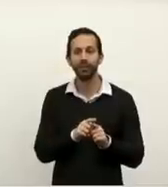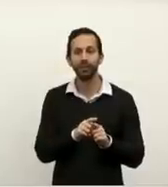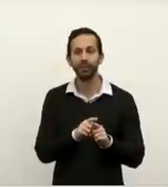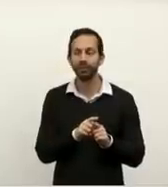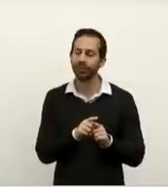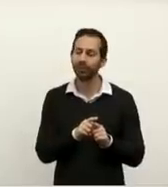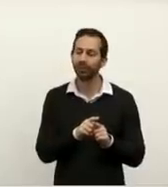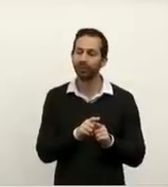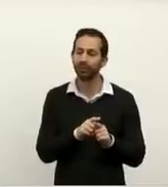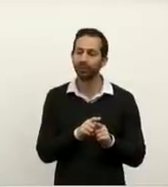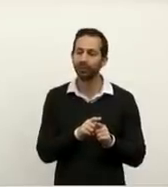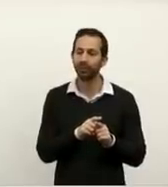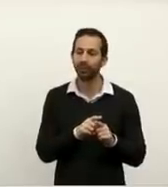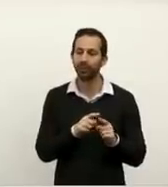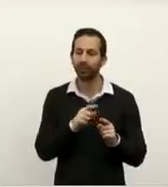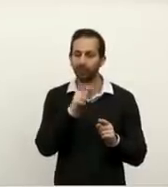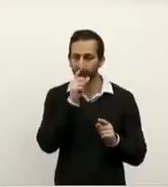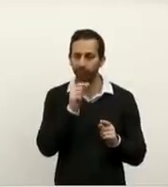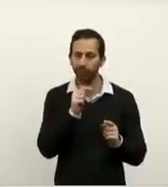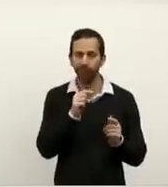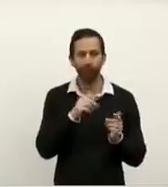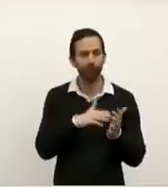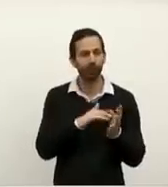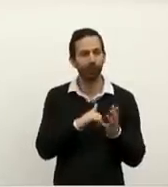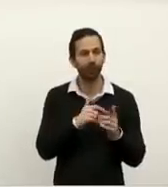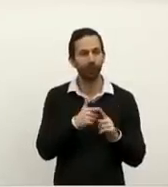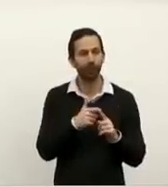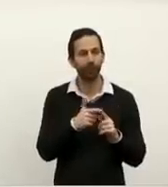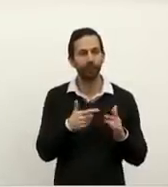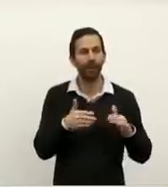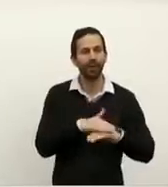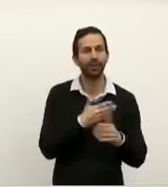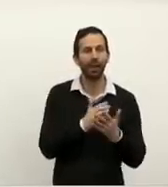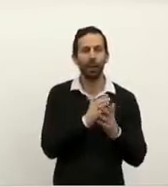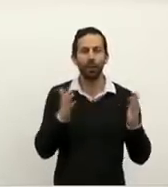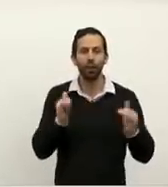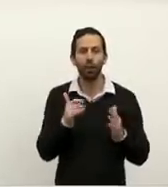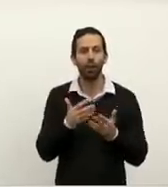sort of mask how big or how long has someone been waiting.